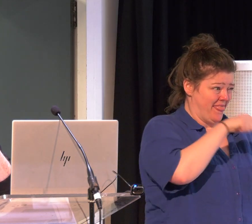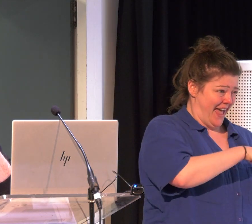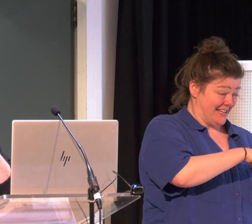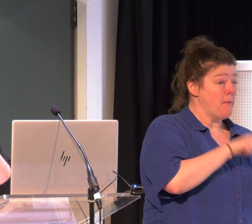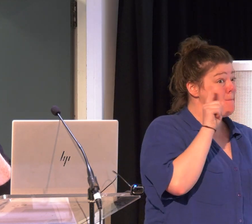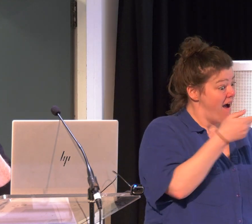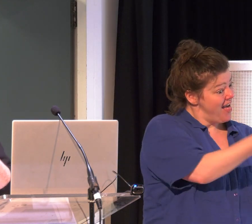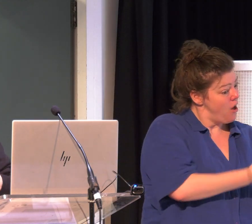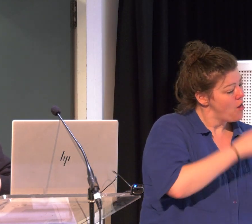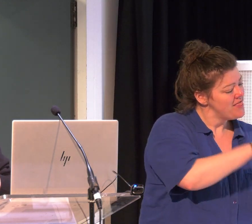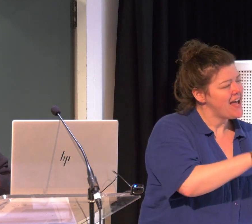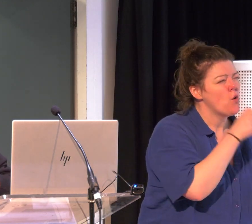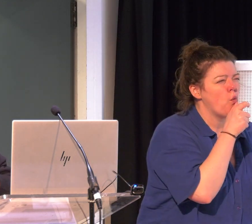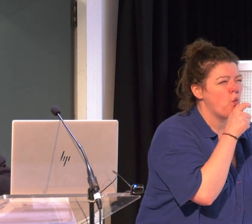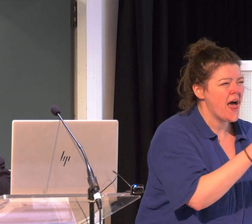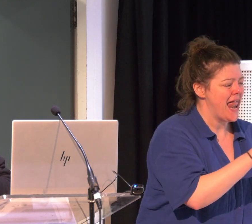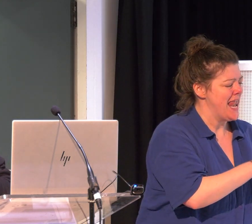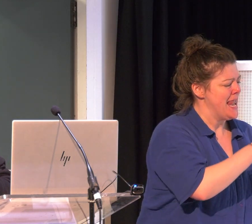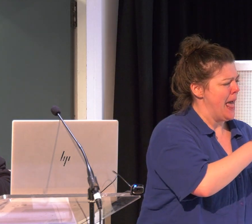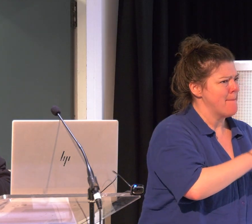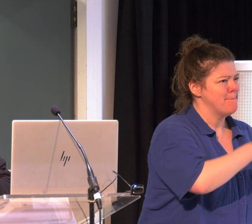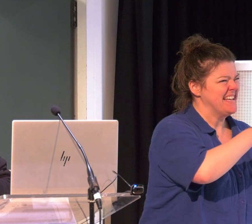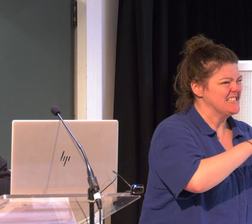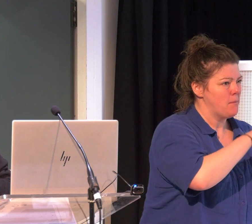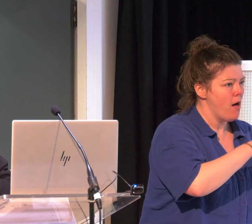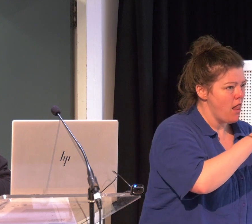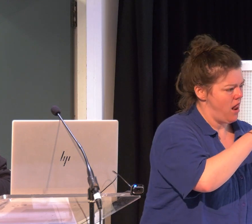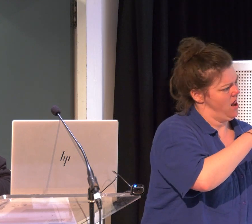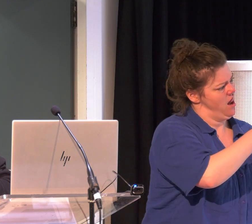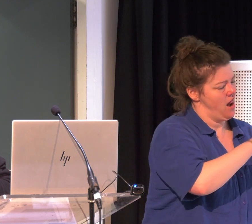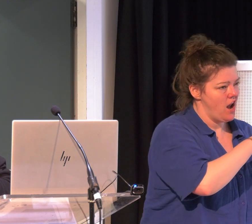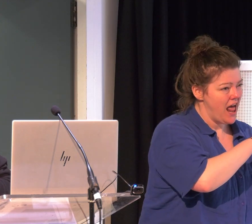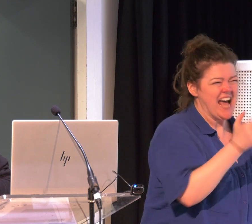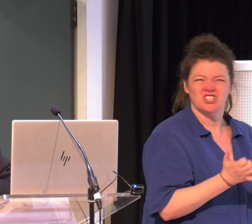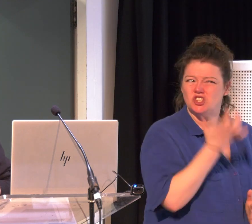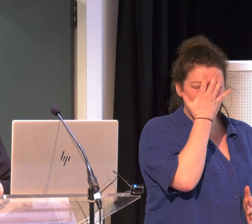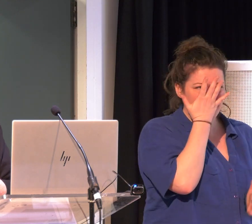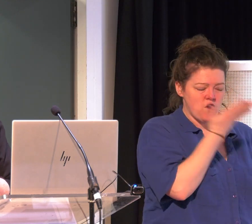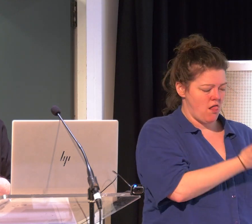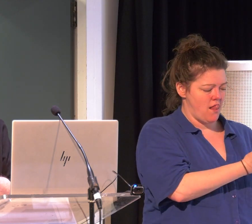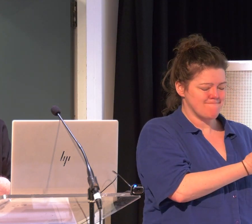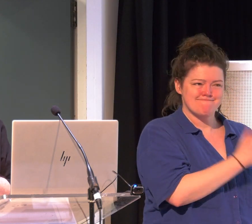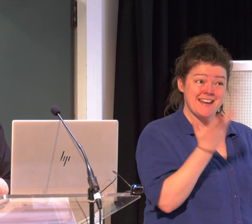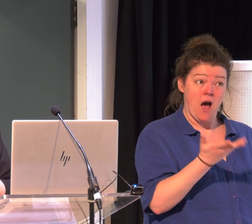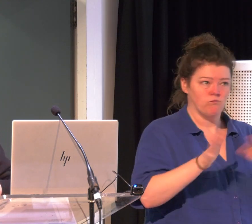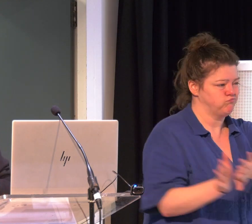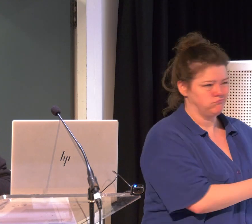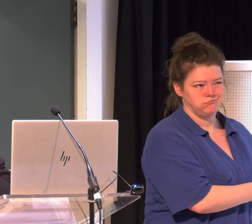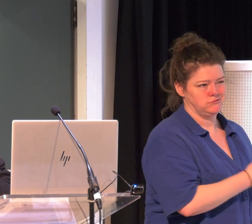he uses the word lamentable and shameful. That is not the case any longer, thank goodness.